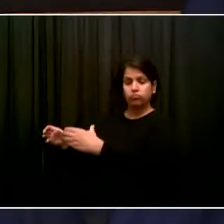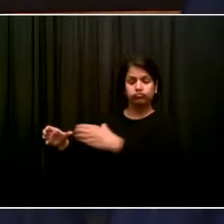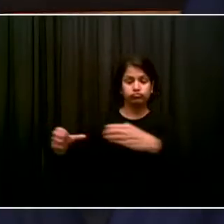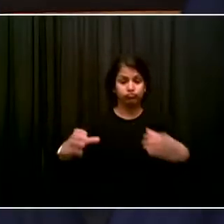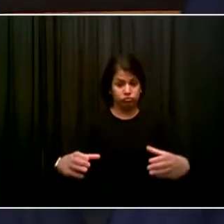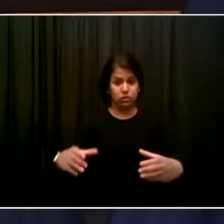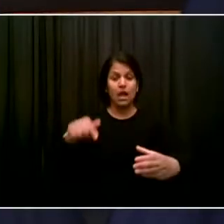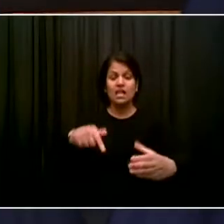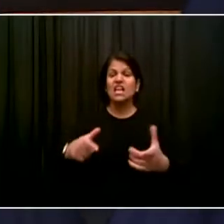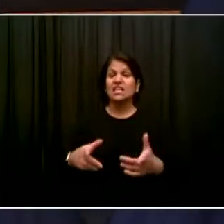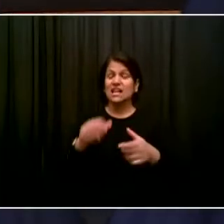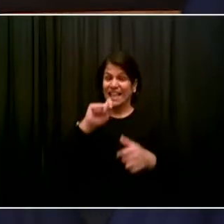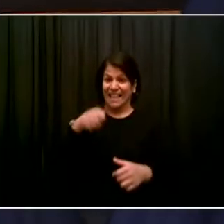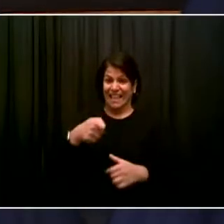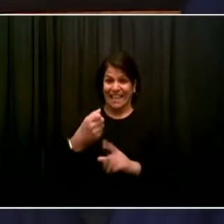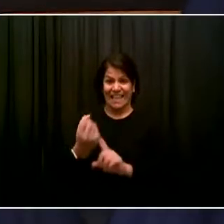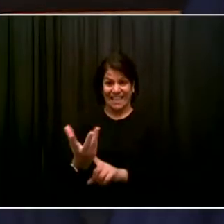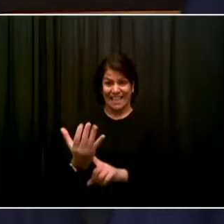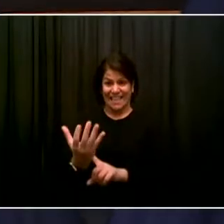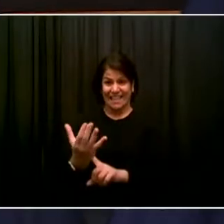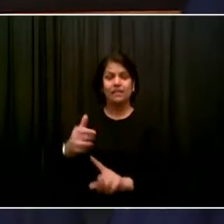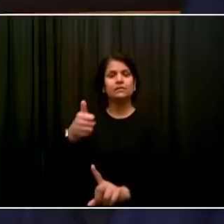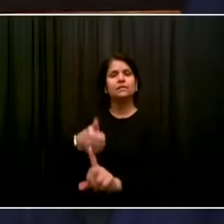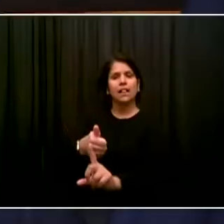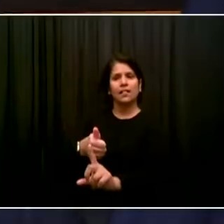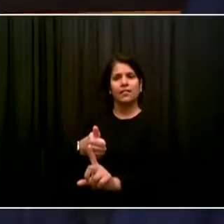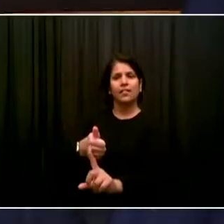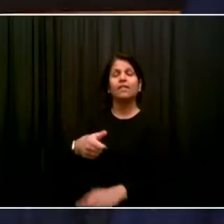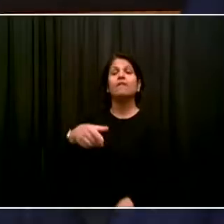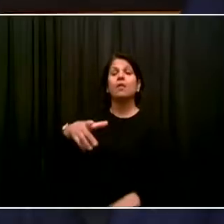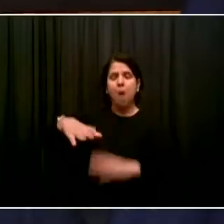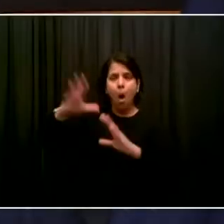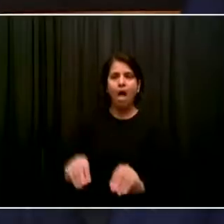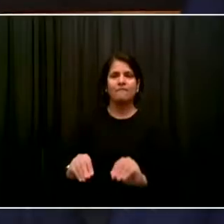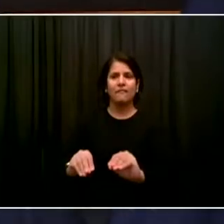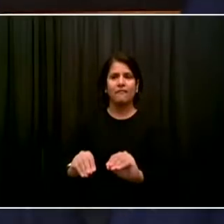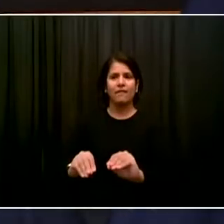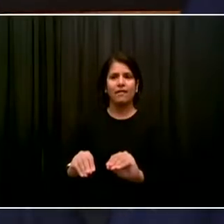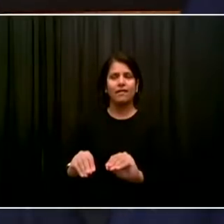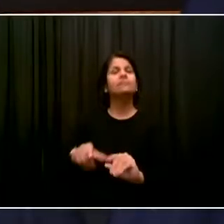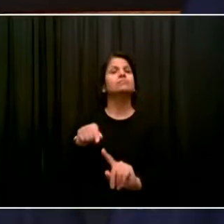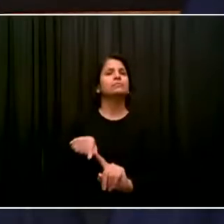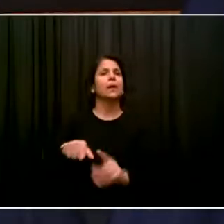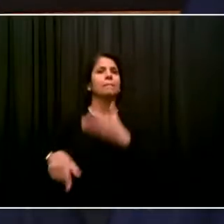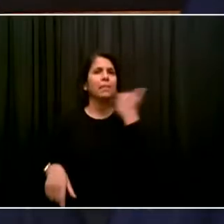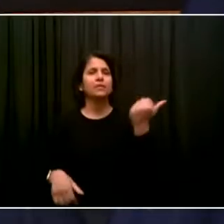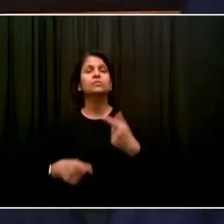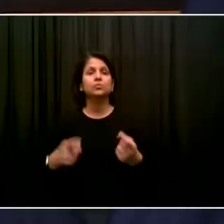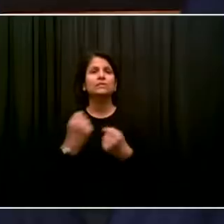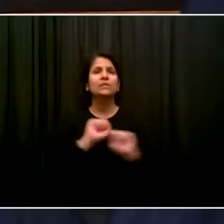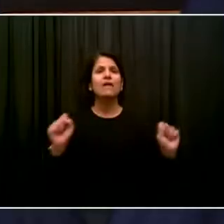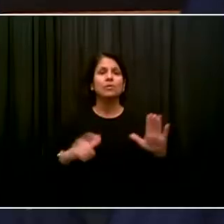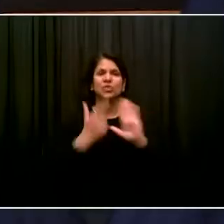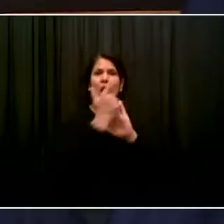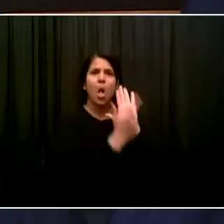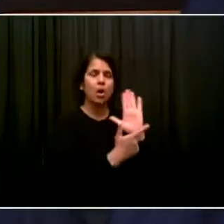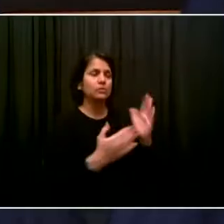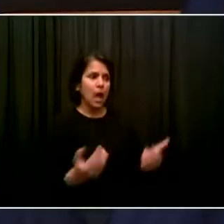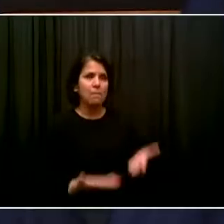AUNMOT OF HEAT. WE CAN ENSURE THAT THOSE WITH A